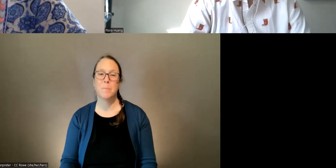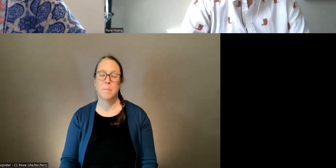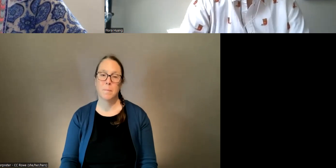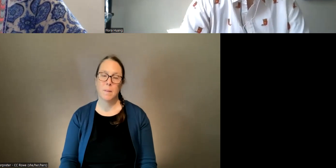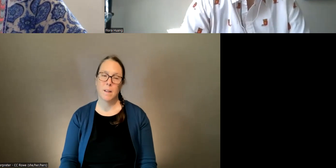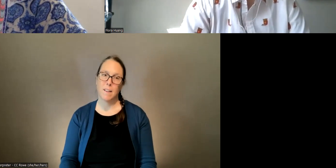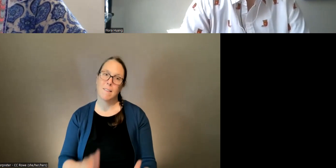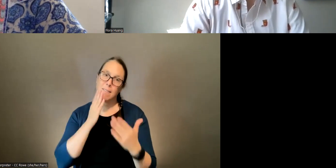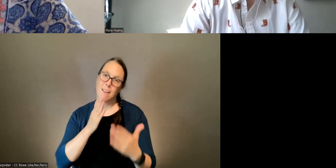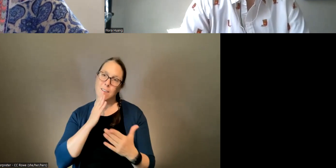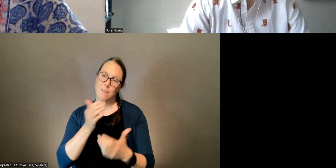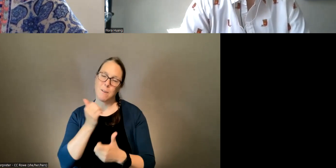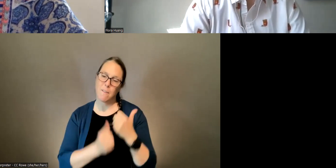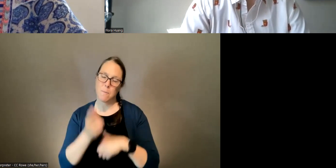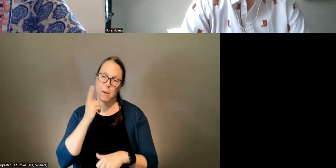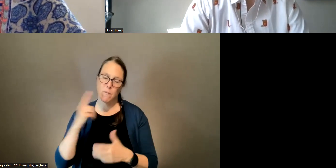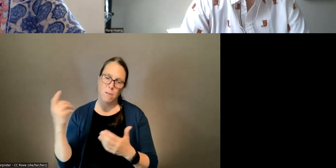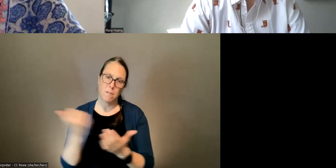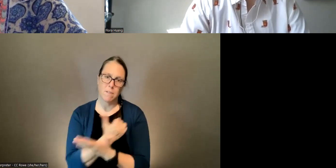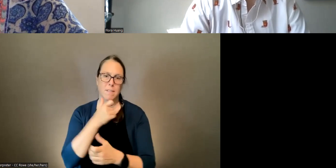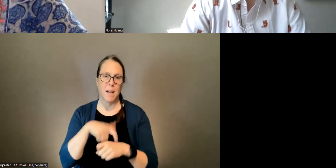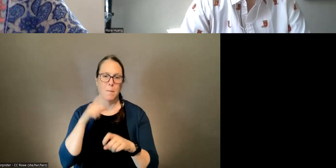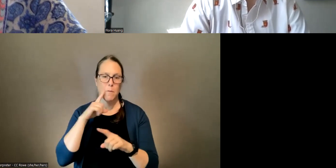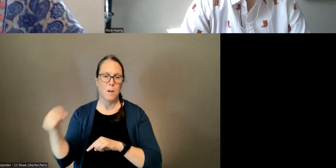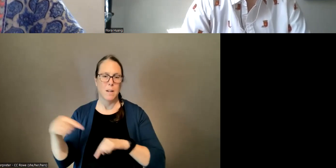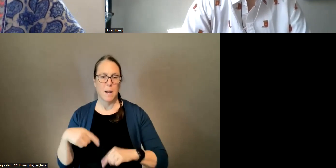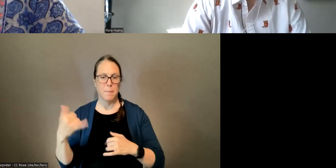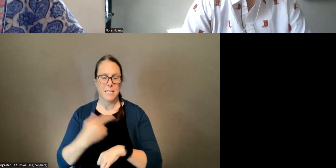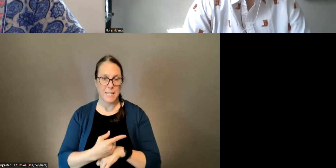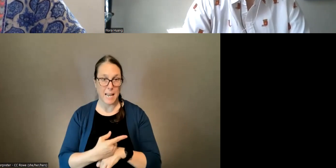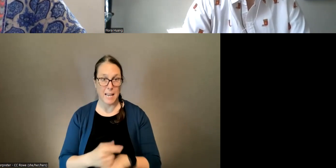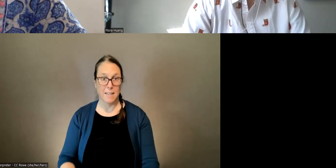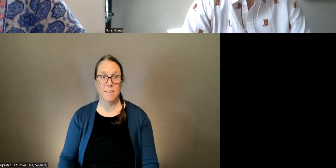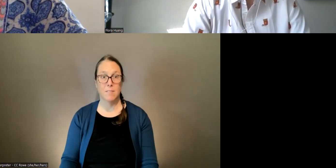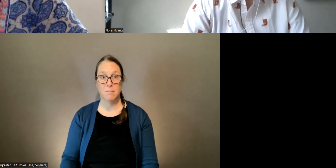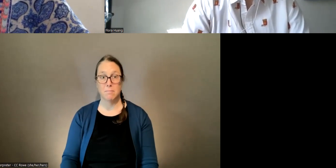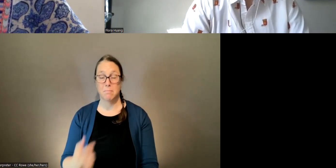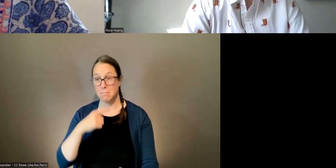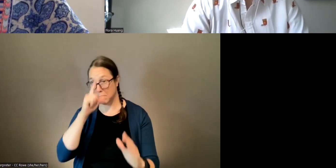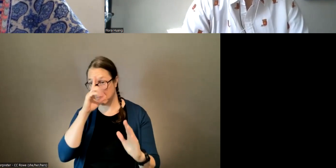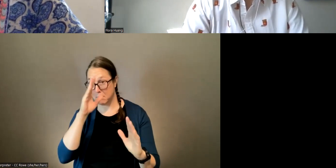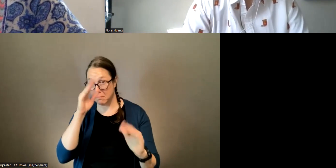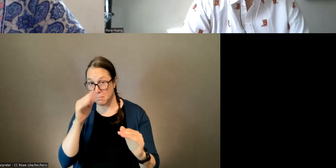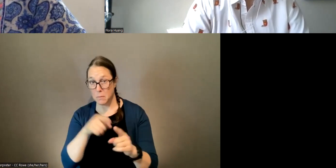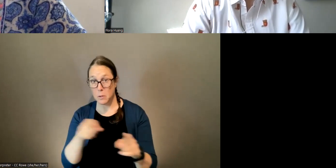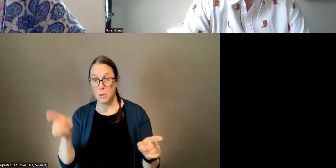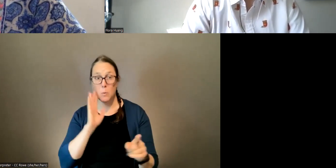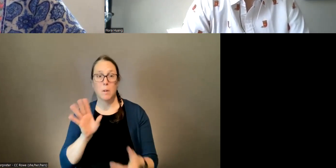Thanks everyone for taking the time to attend today. And I hope that you will reach out with questions